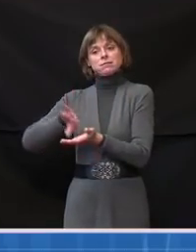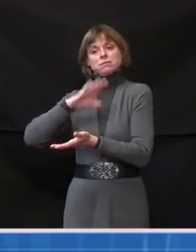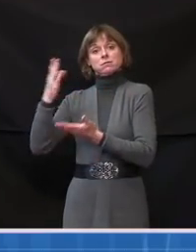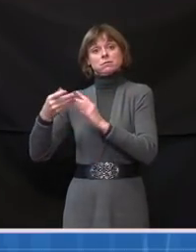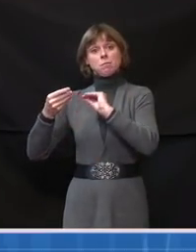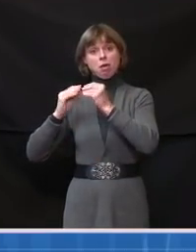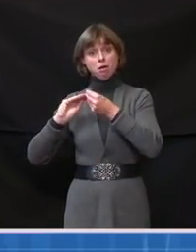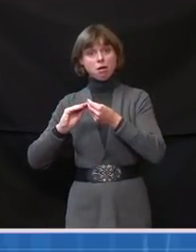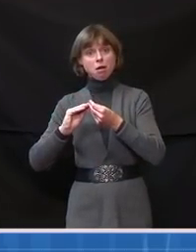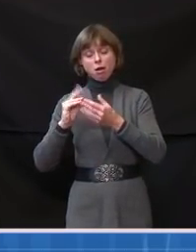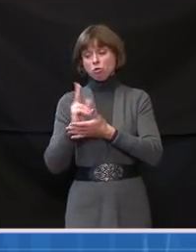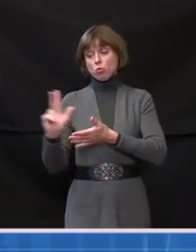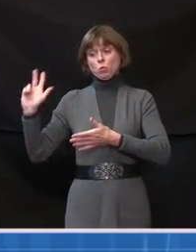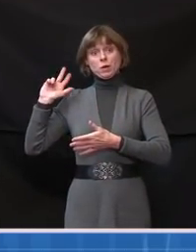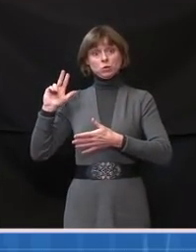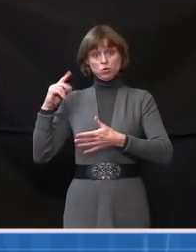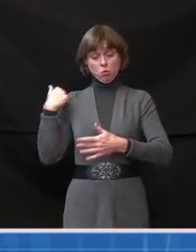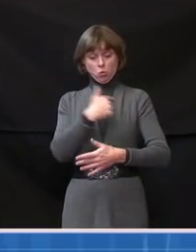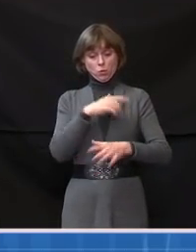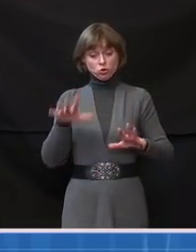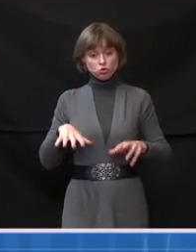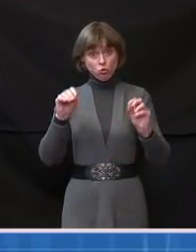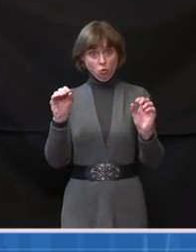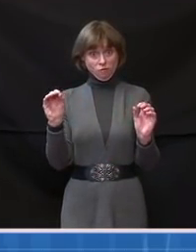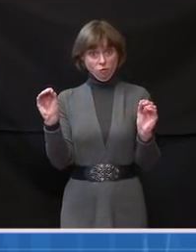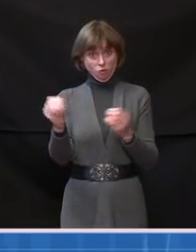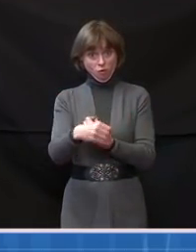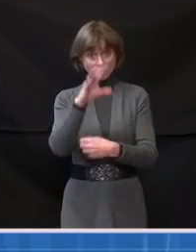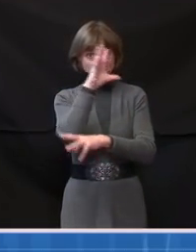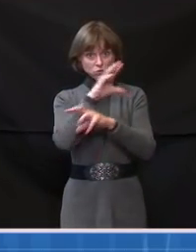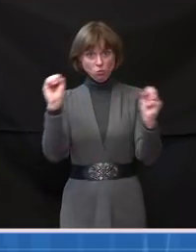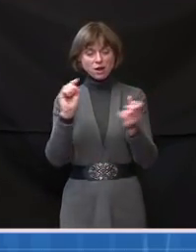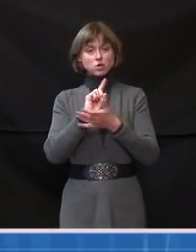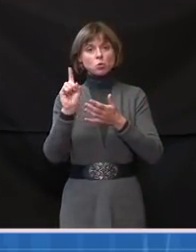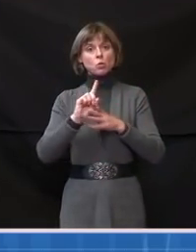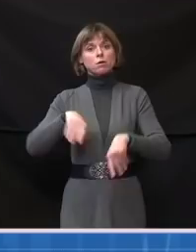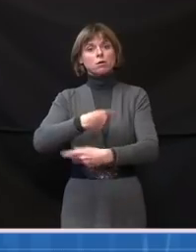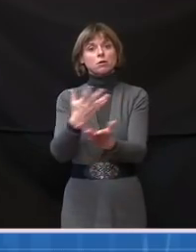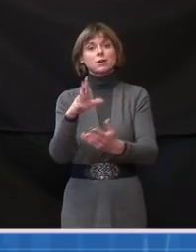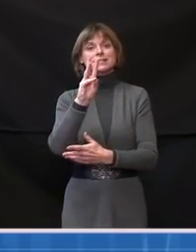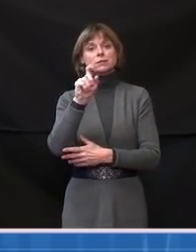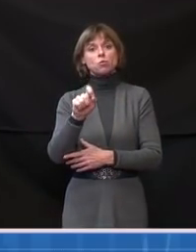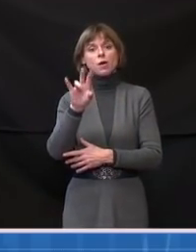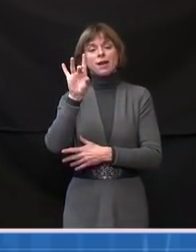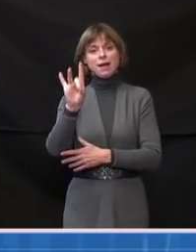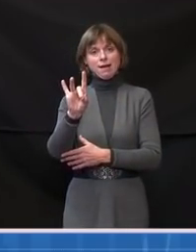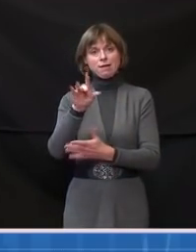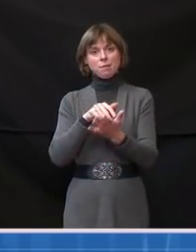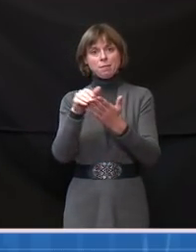the weekly delivery was 8.6 million doses. And today we’re announcing that we will increase